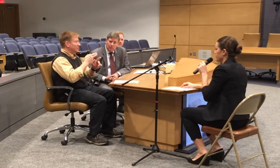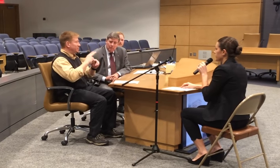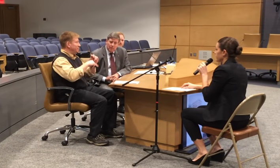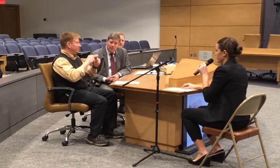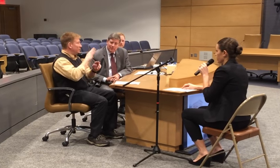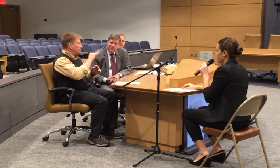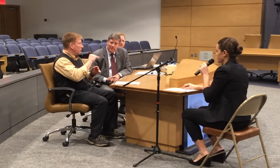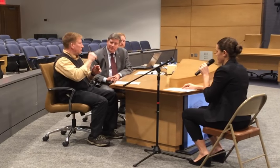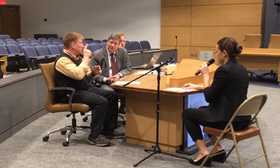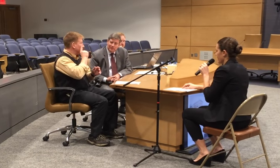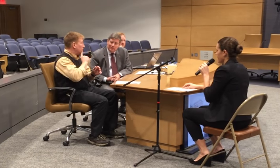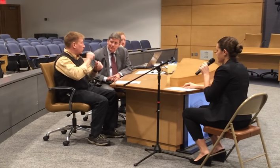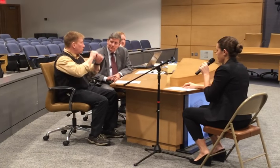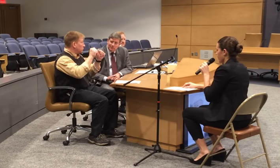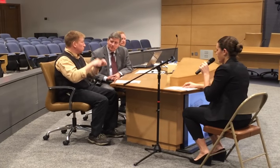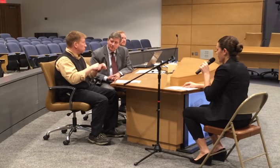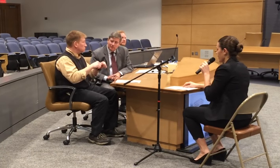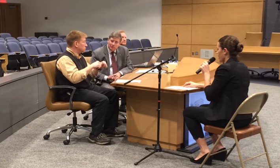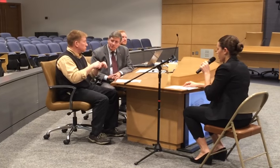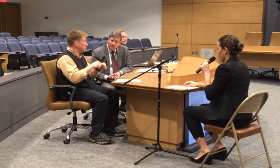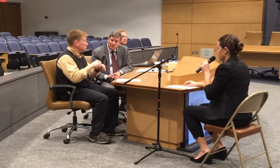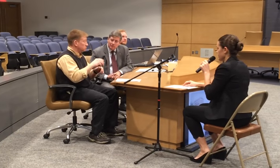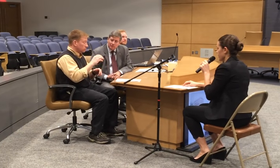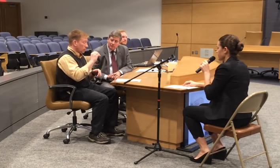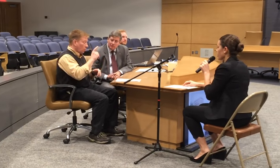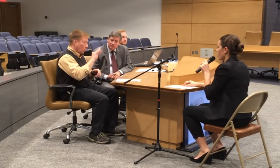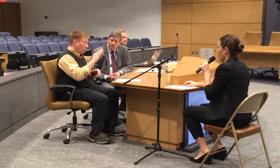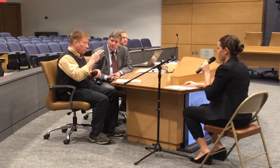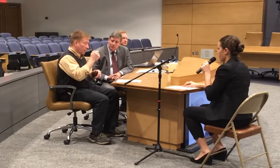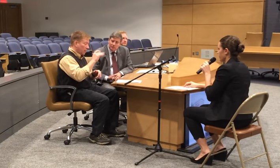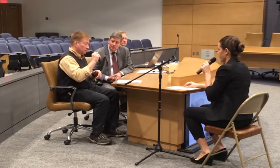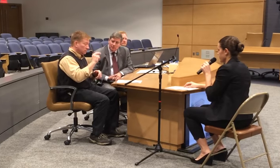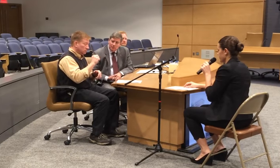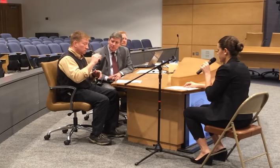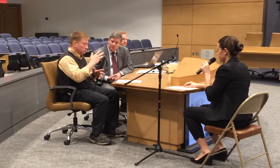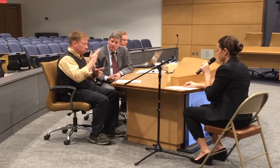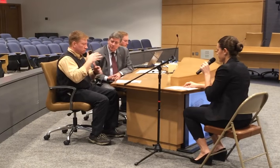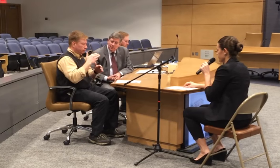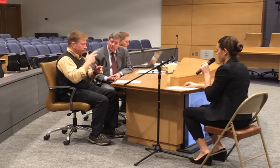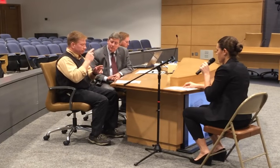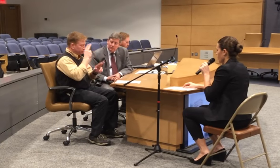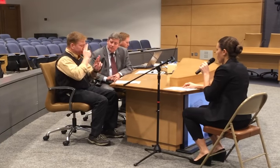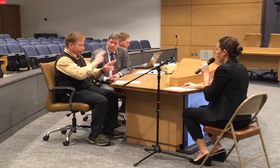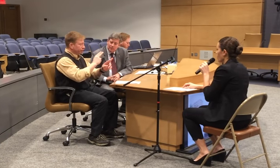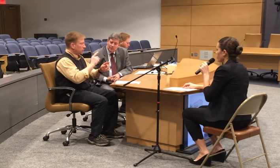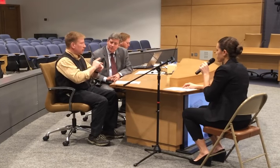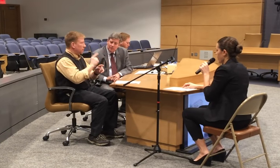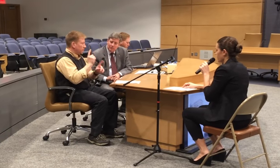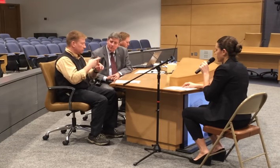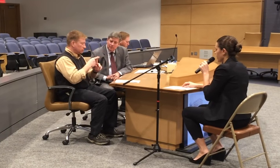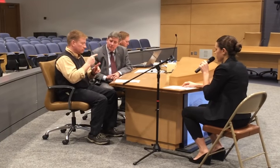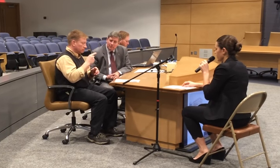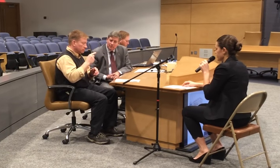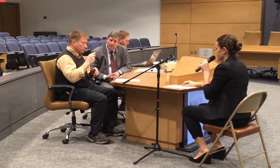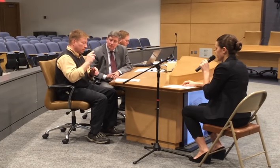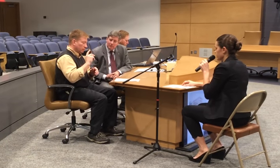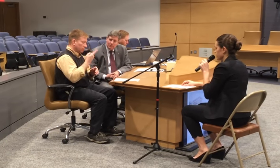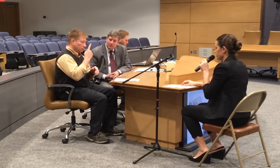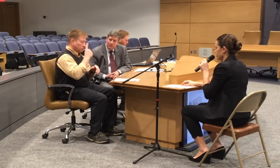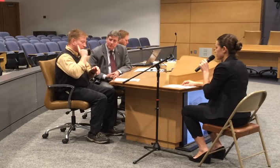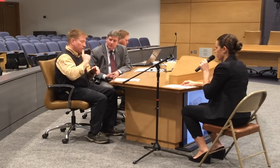The building was designed by architect Olof Hanson, widely regarded as the nation’s